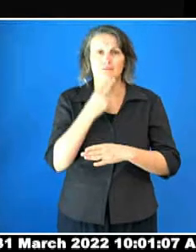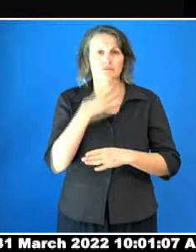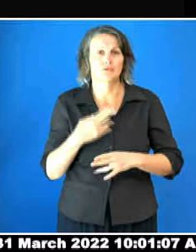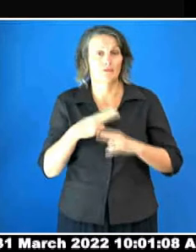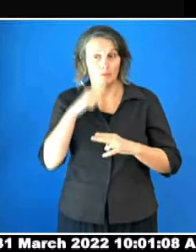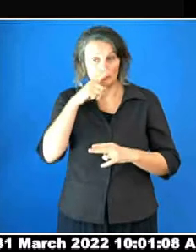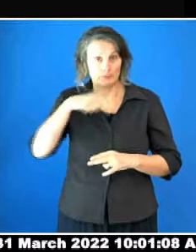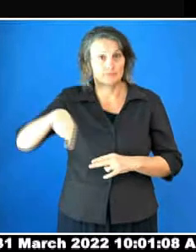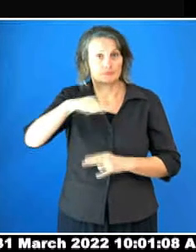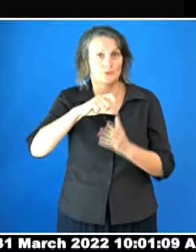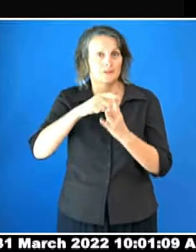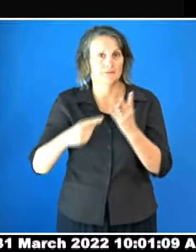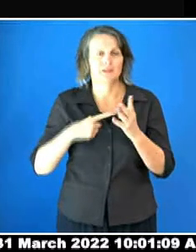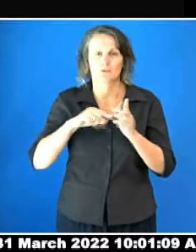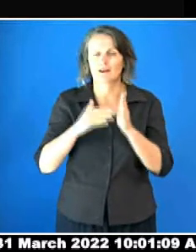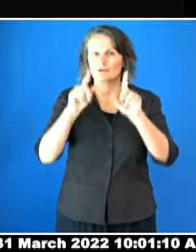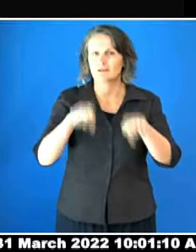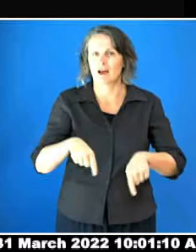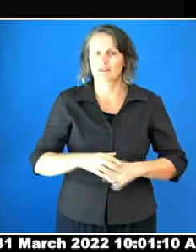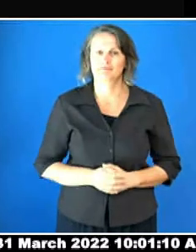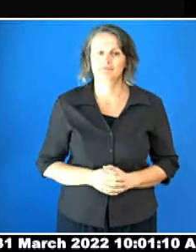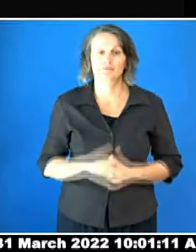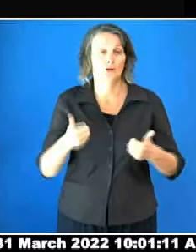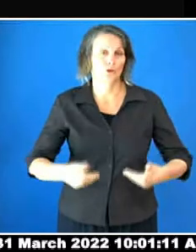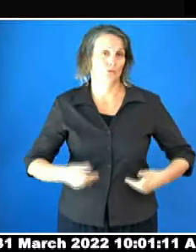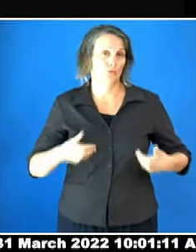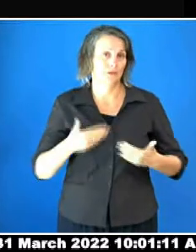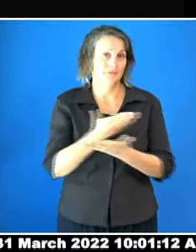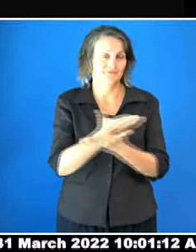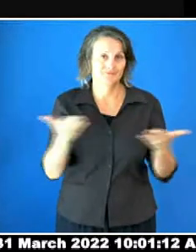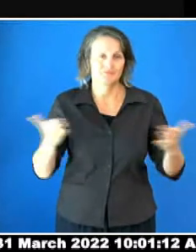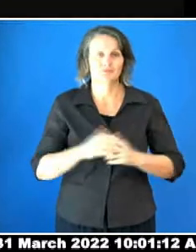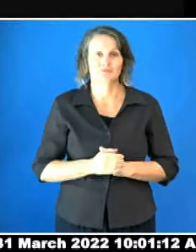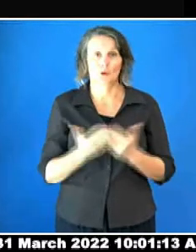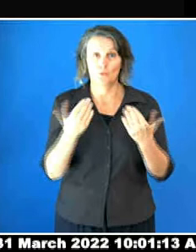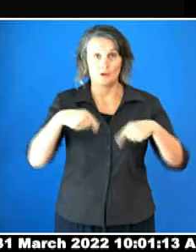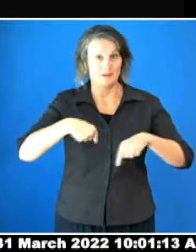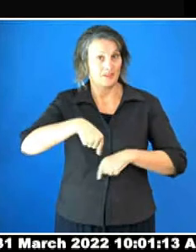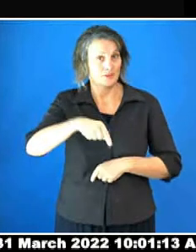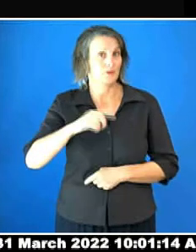Good morning, everyone, and welcome to this, the fourth day of the hearing that